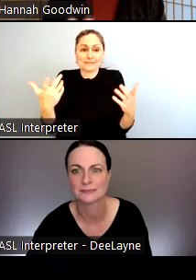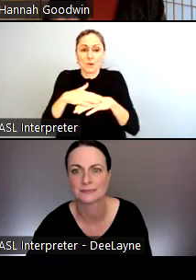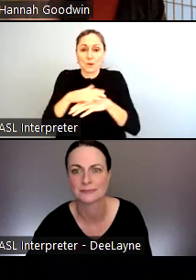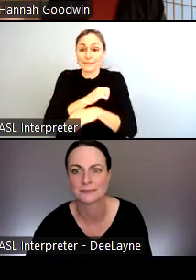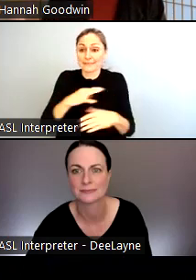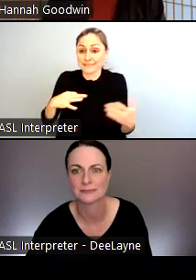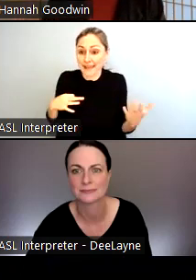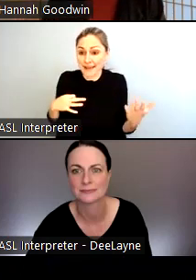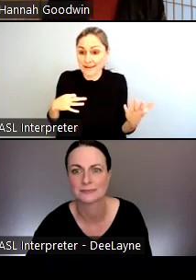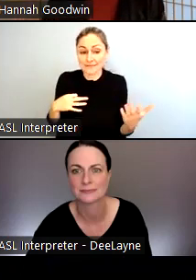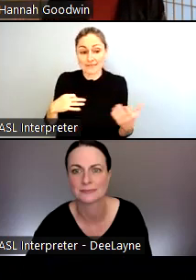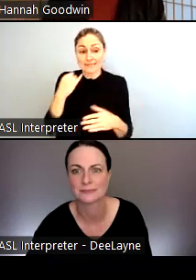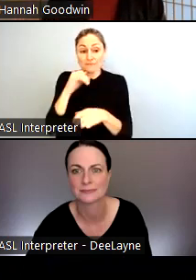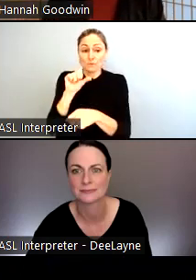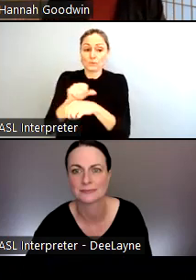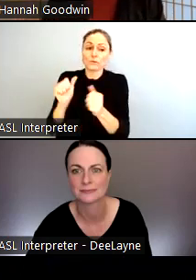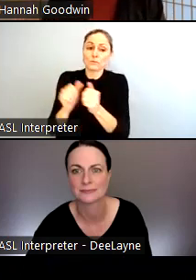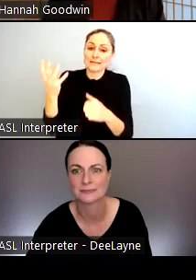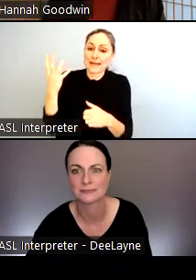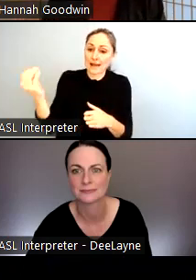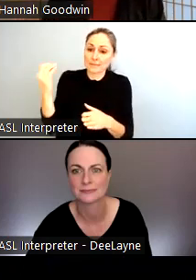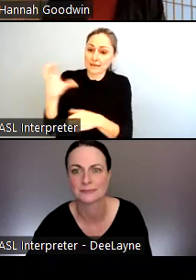but if you work with an outside consultant, for example,